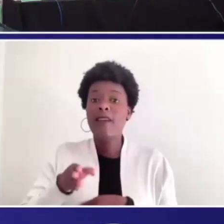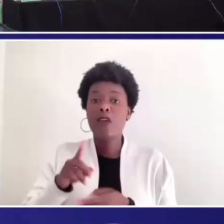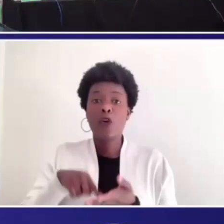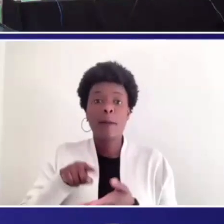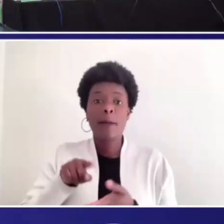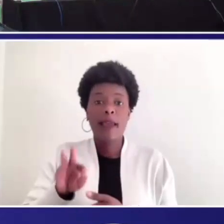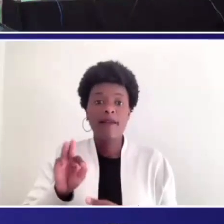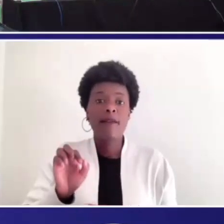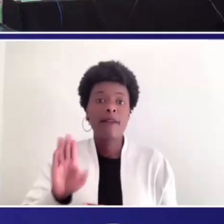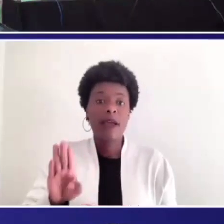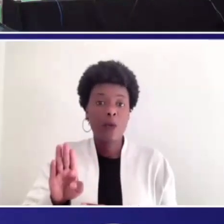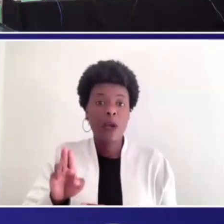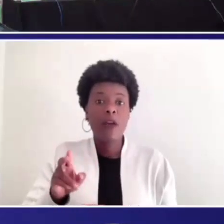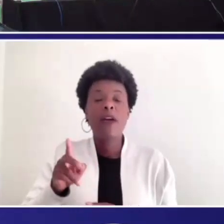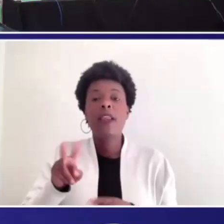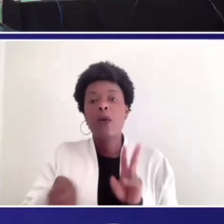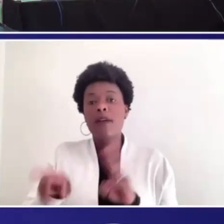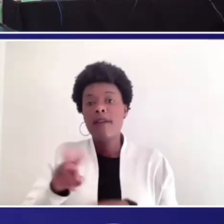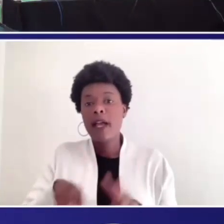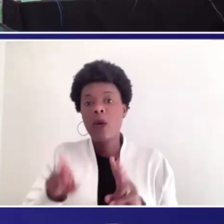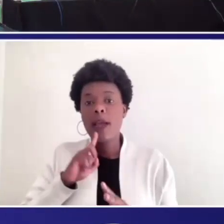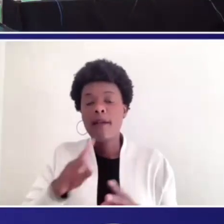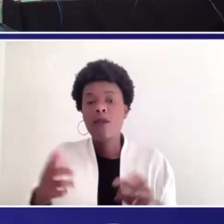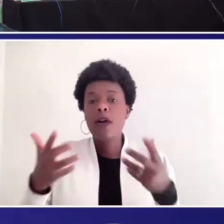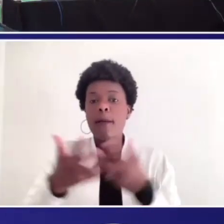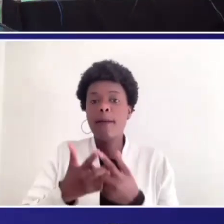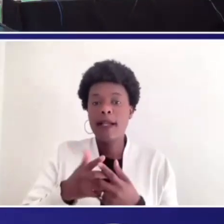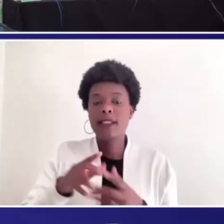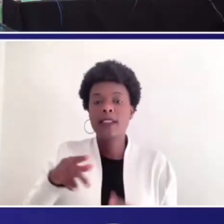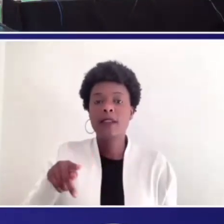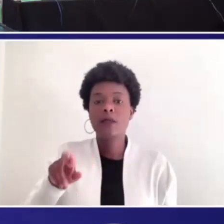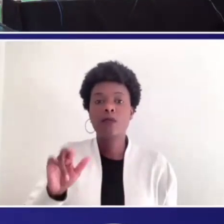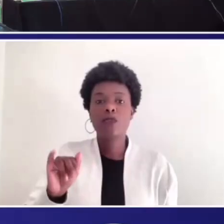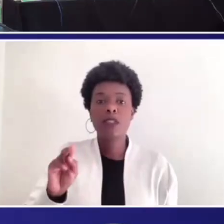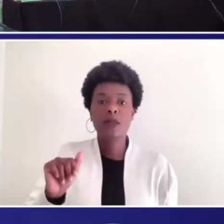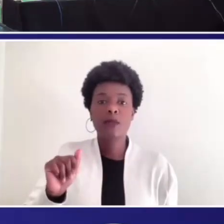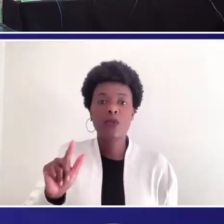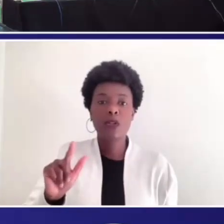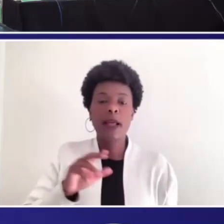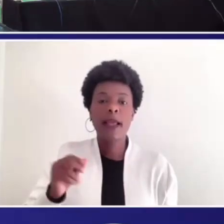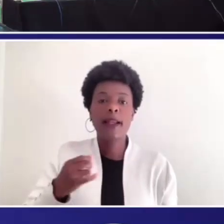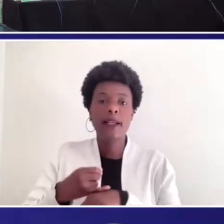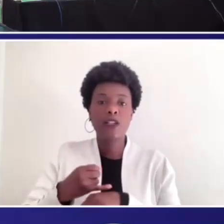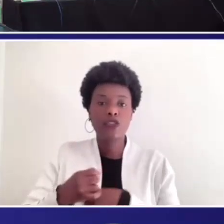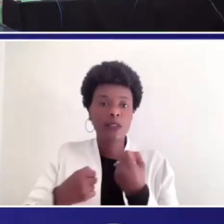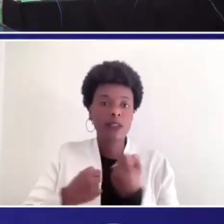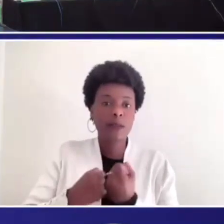they would be evaluated for the matching principal and the interest subsidy given all other eligibility criteria is met.